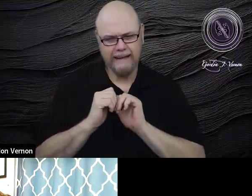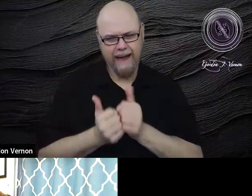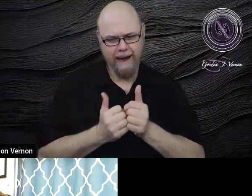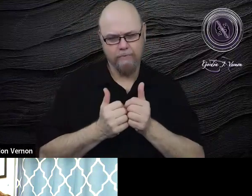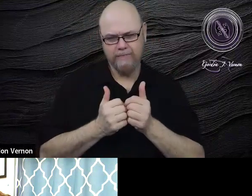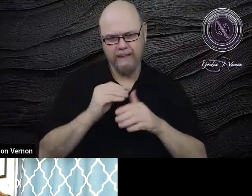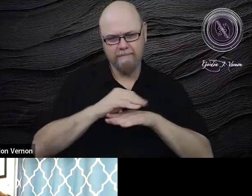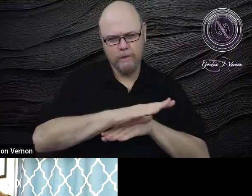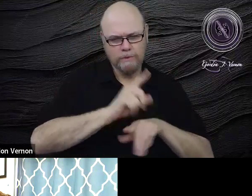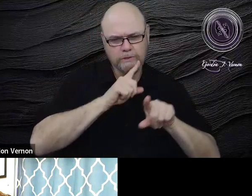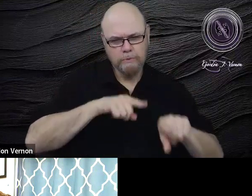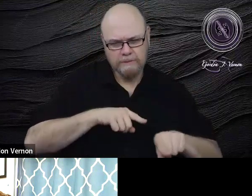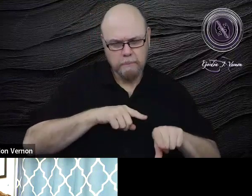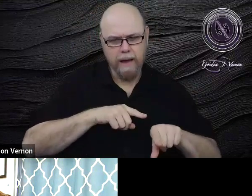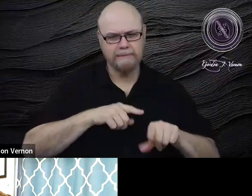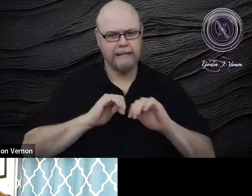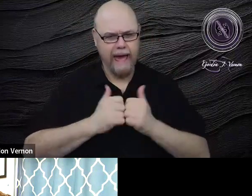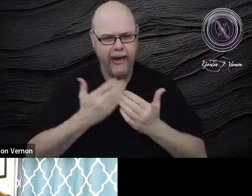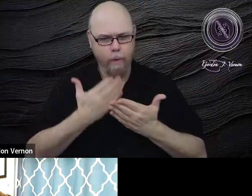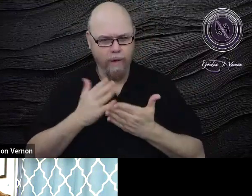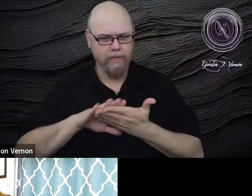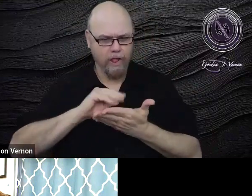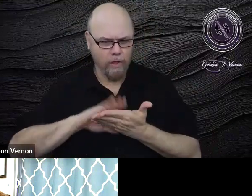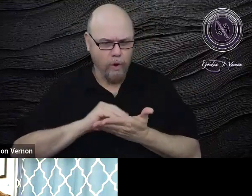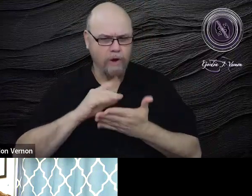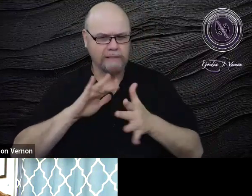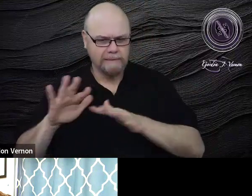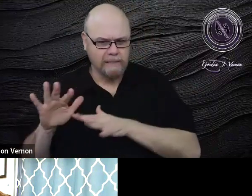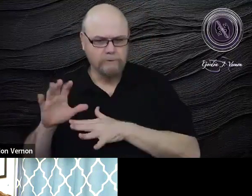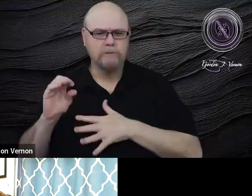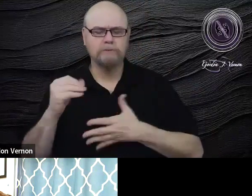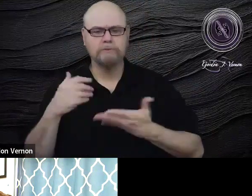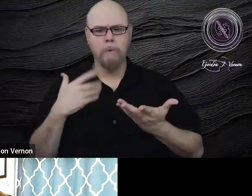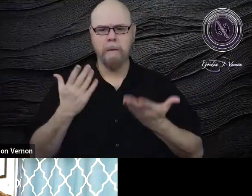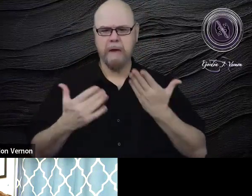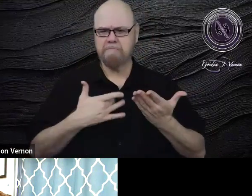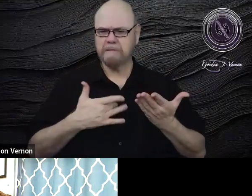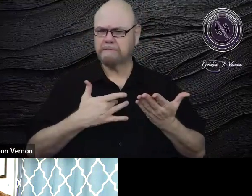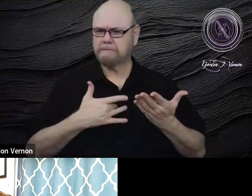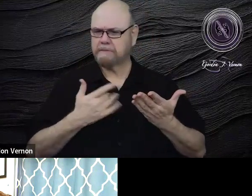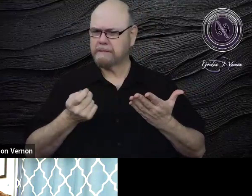and I'm happy to discuss, answer questions, whatever you feel like. Thank you very much.